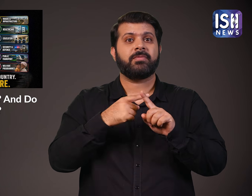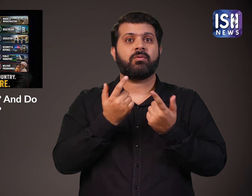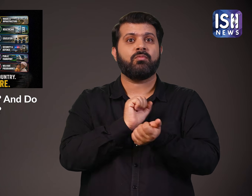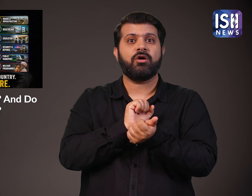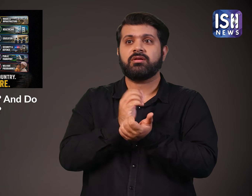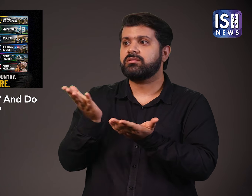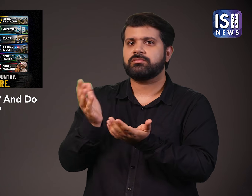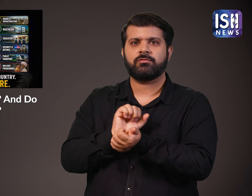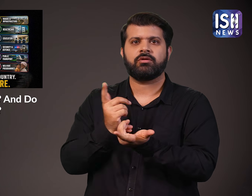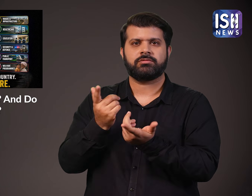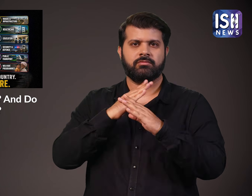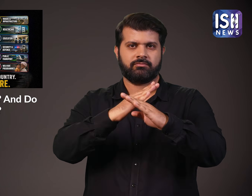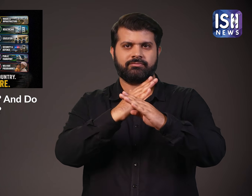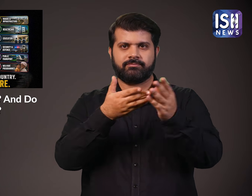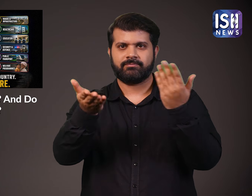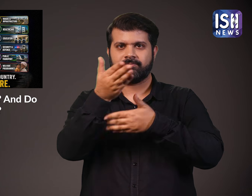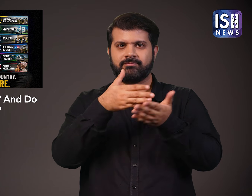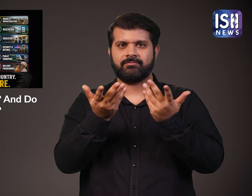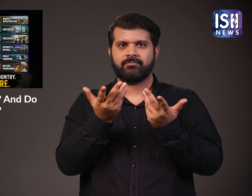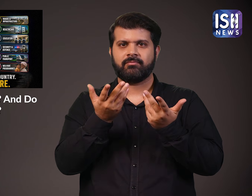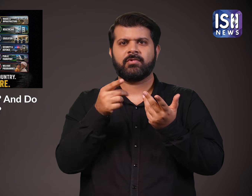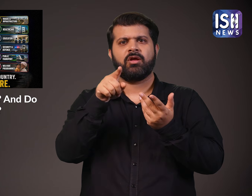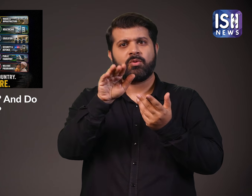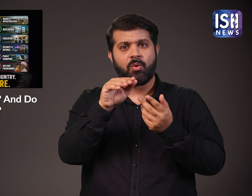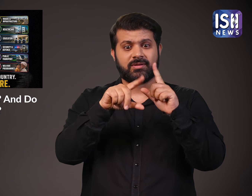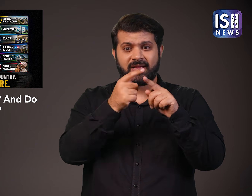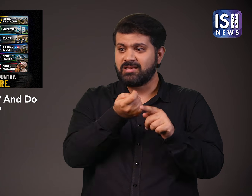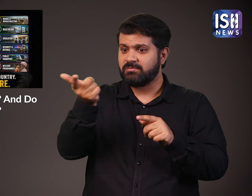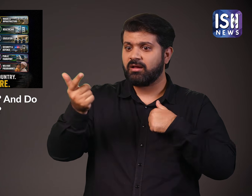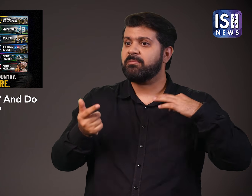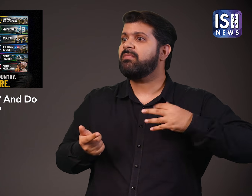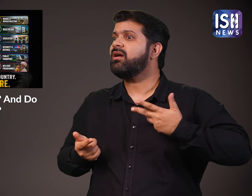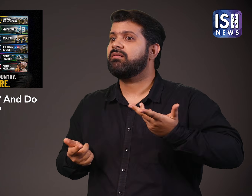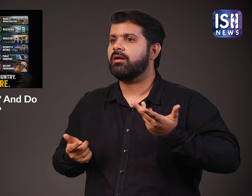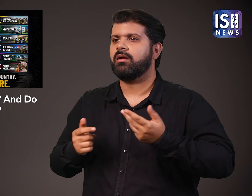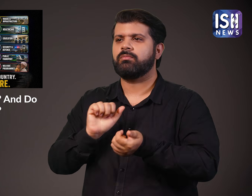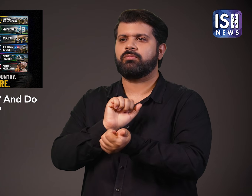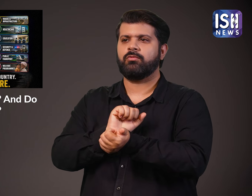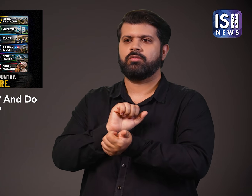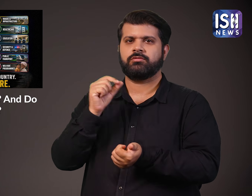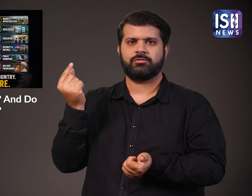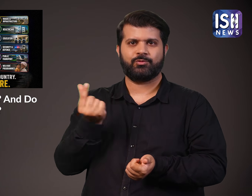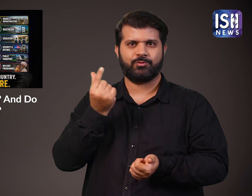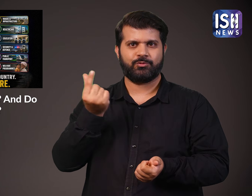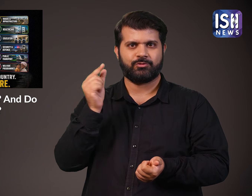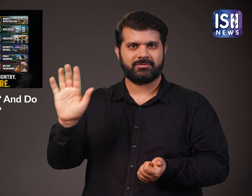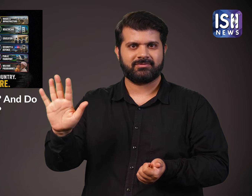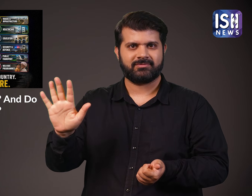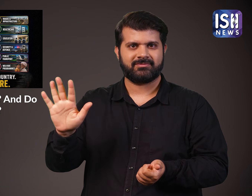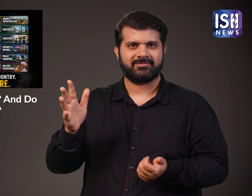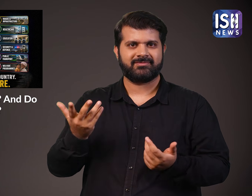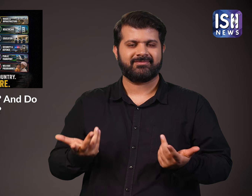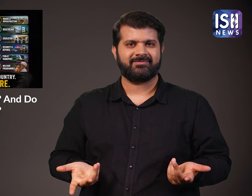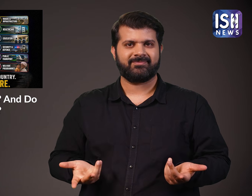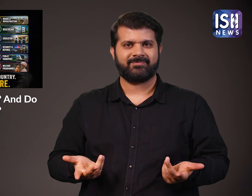When police maintain law and order, you benefit from your taxes.